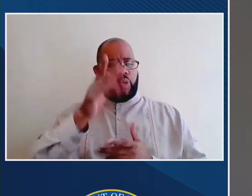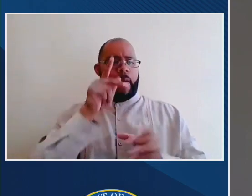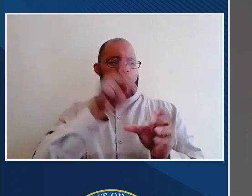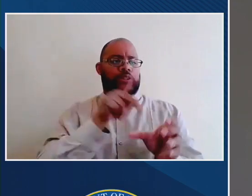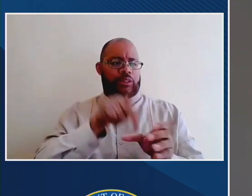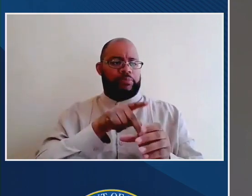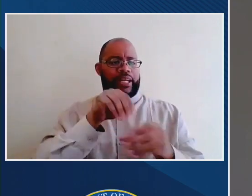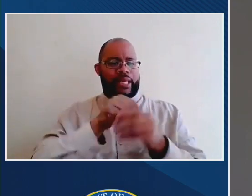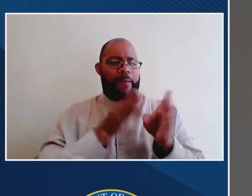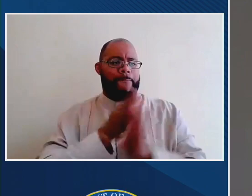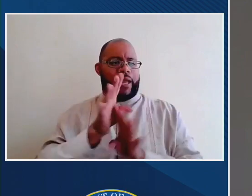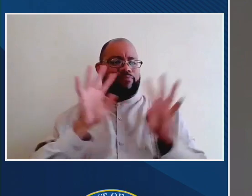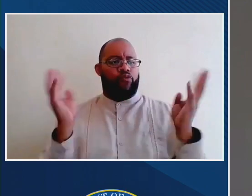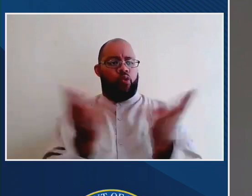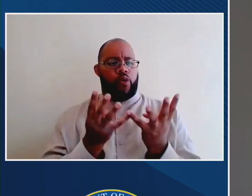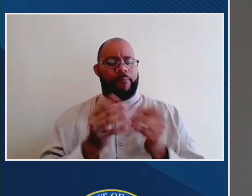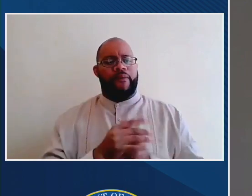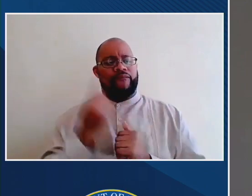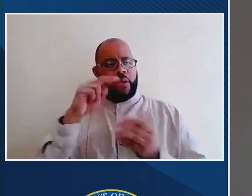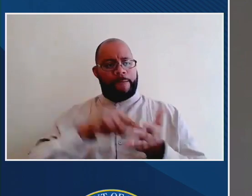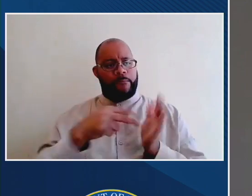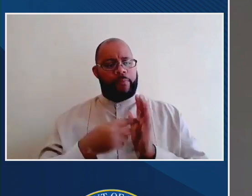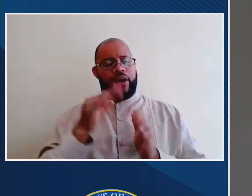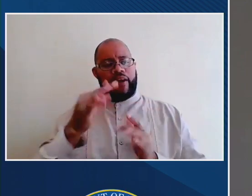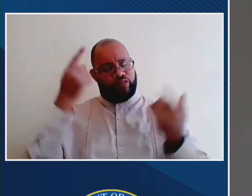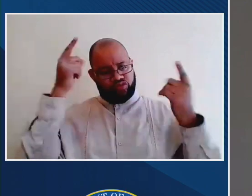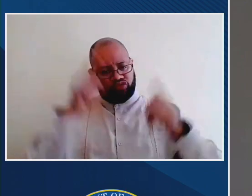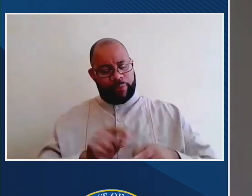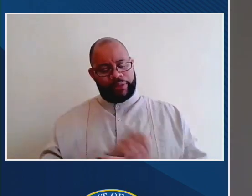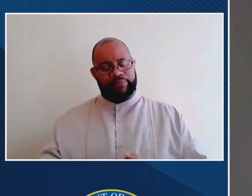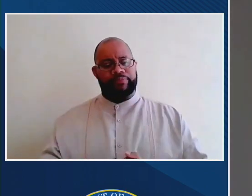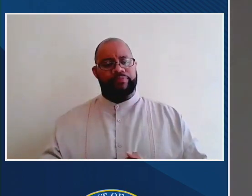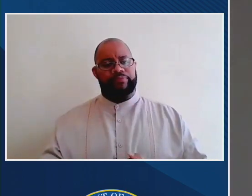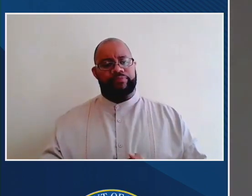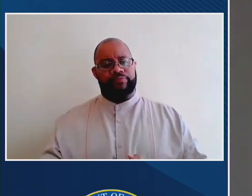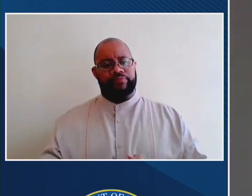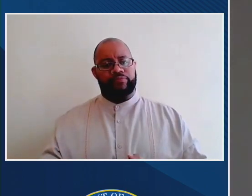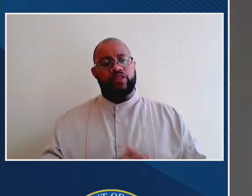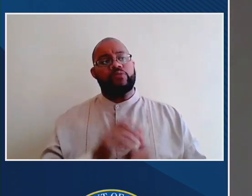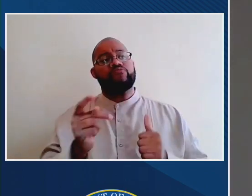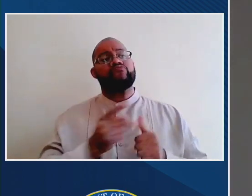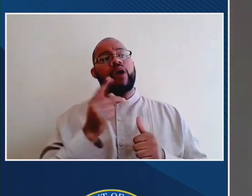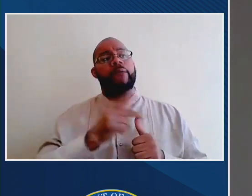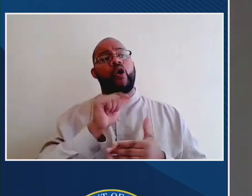table, and for the purpose of consensus. The primary and alternate negotiator may